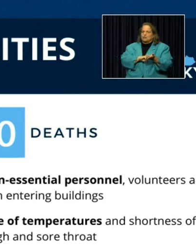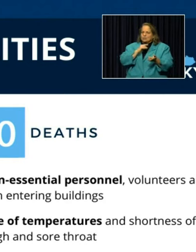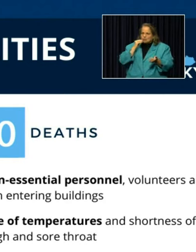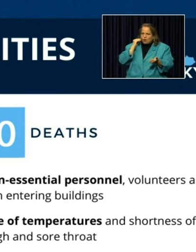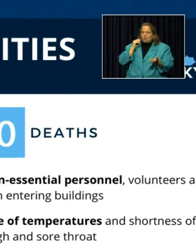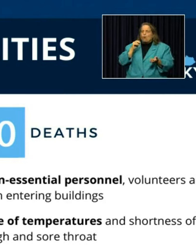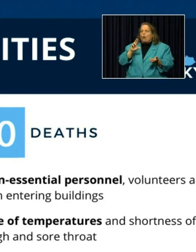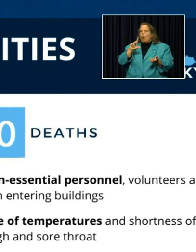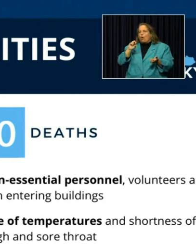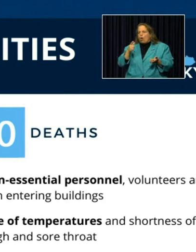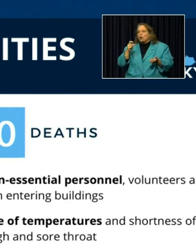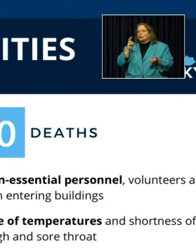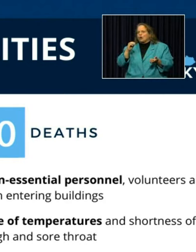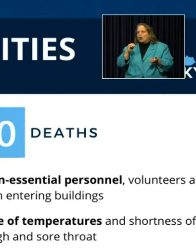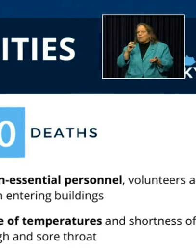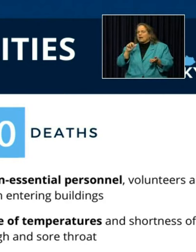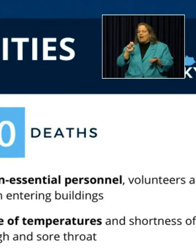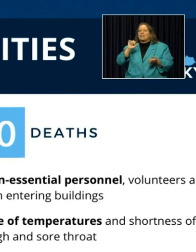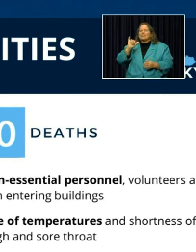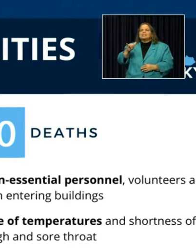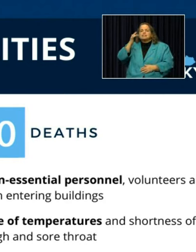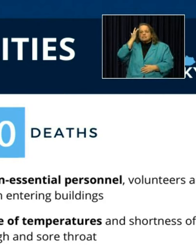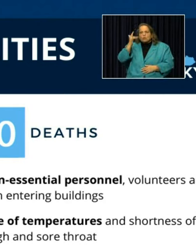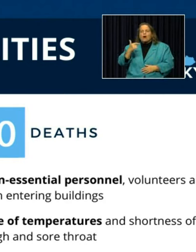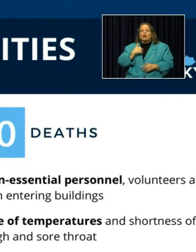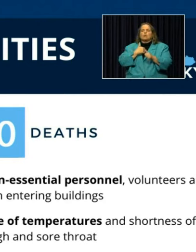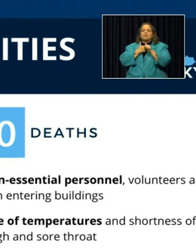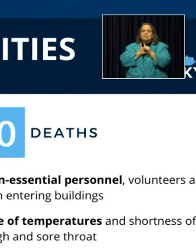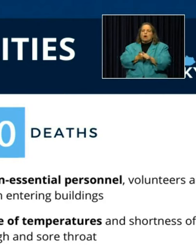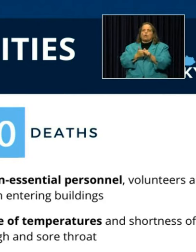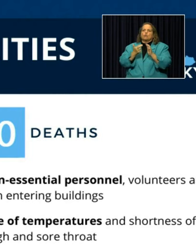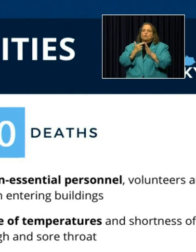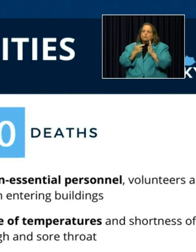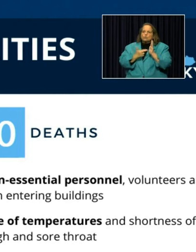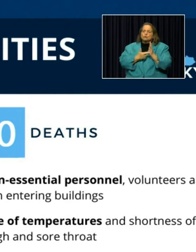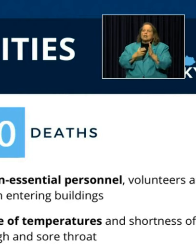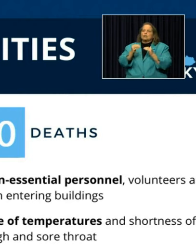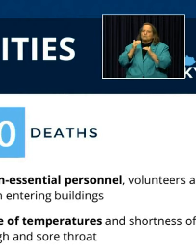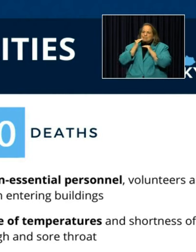THE TIME THAT THEY TESTED POSITIVE. WE HAVE SOME OTHER FACILITIES